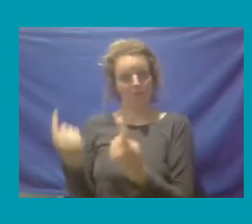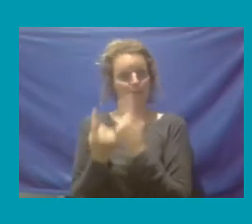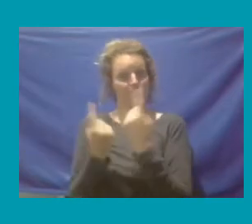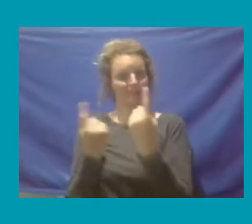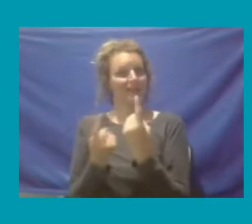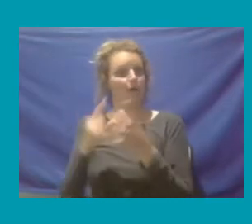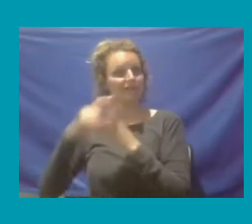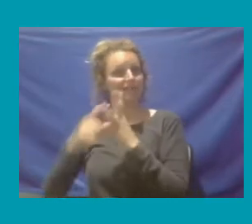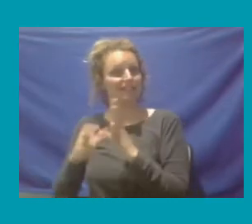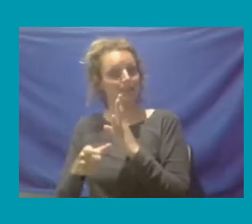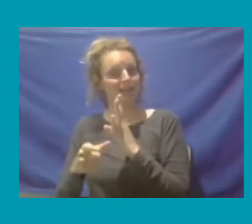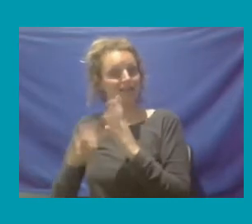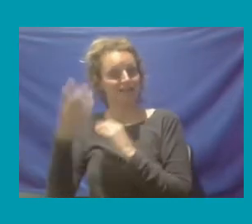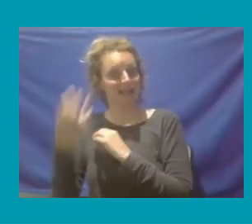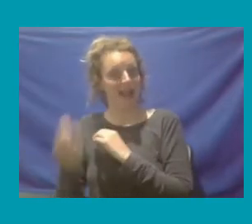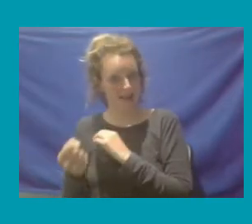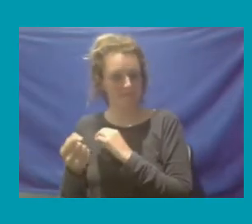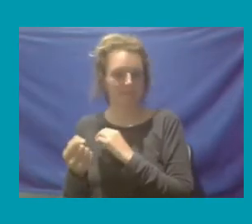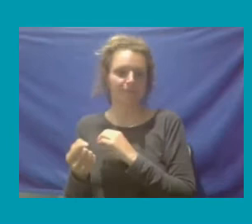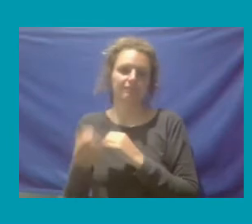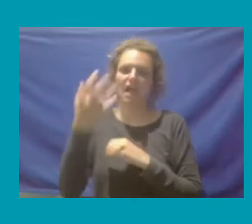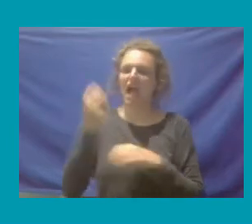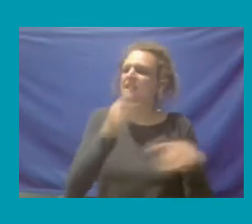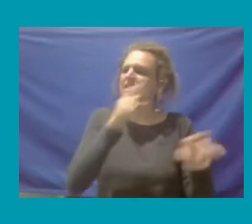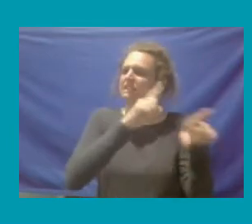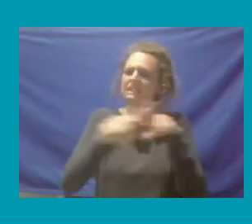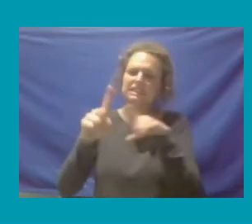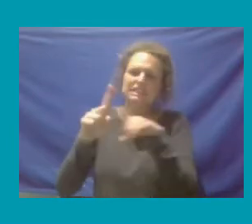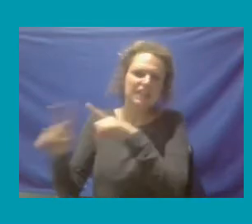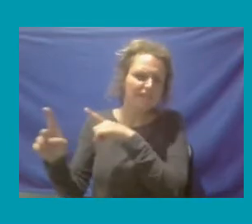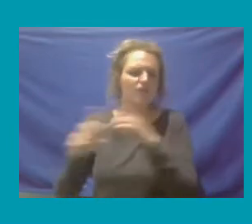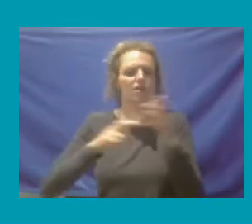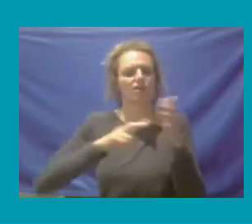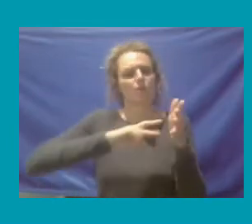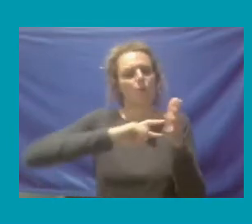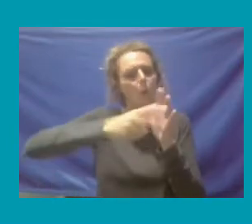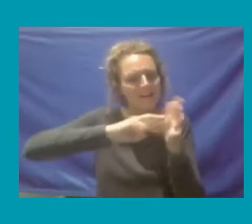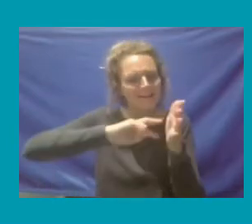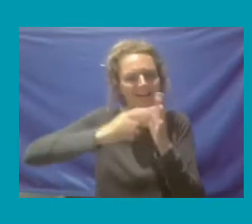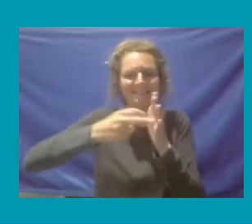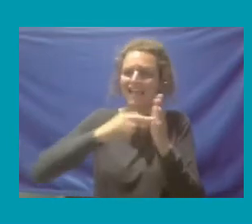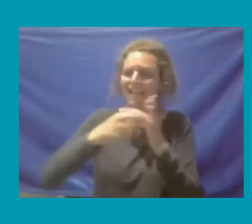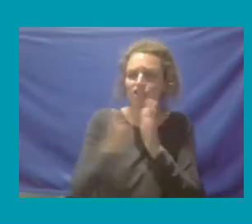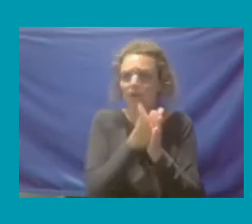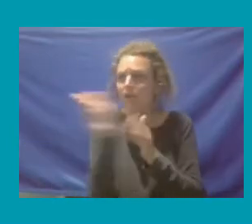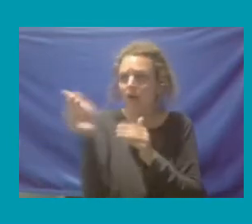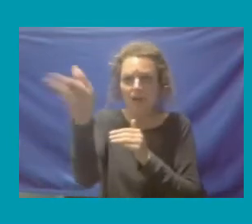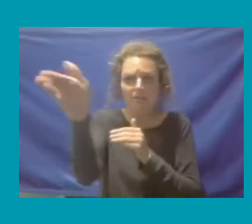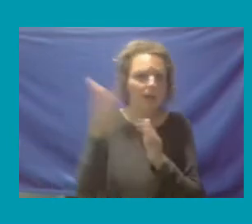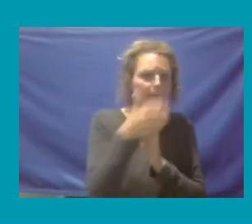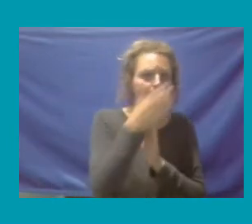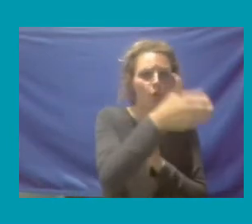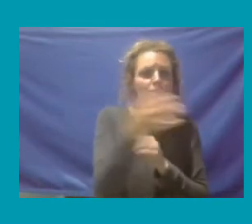you can signpost to organisations. There are events, we have a job board with lots of